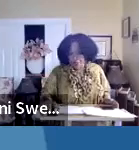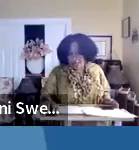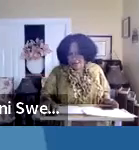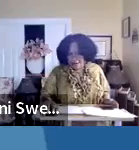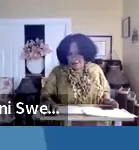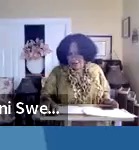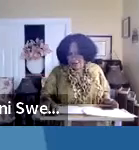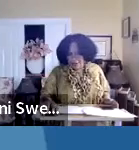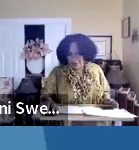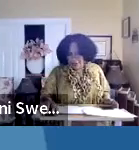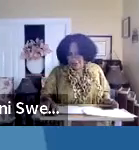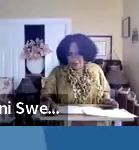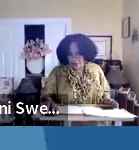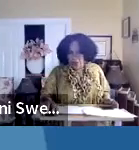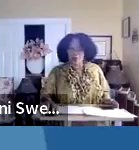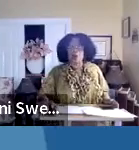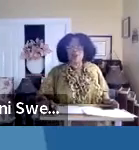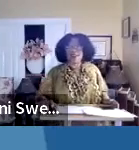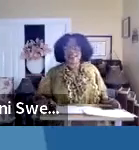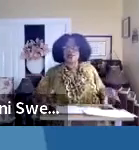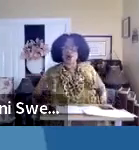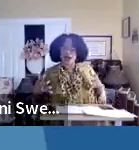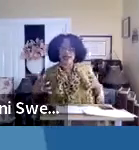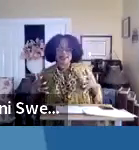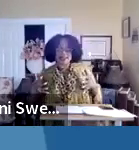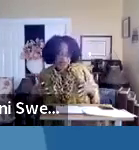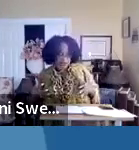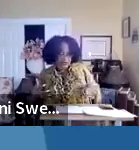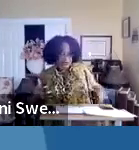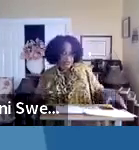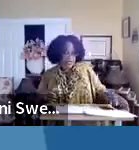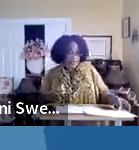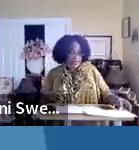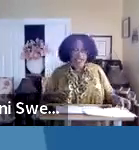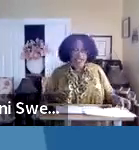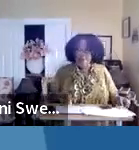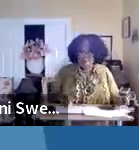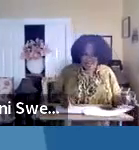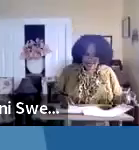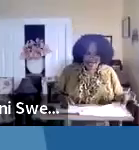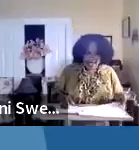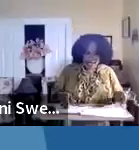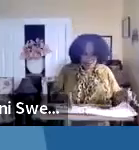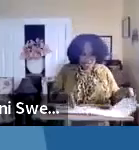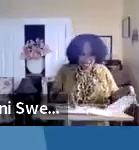appreciate it. Then I will ask Christine at the same time, if she could bring up our marketing